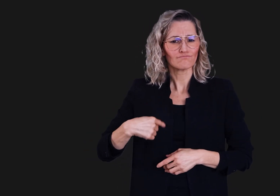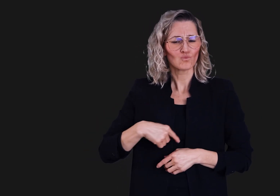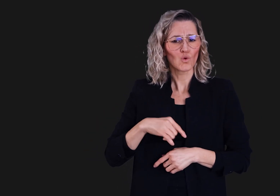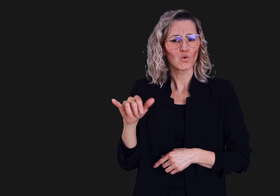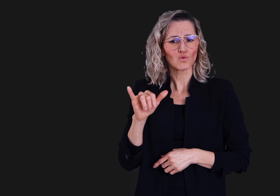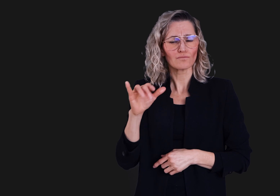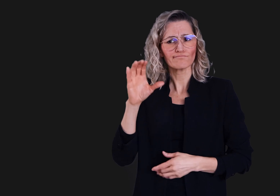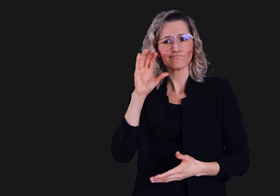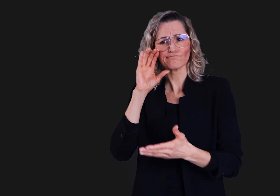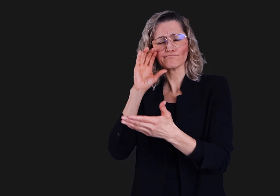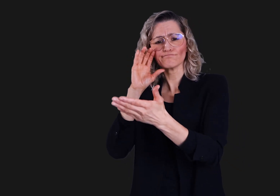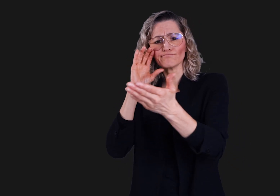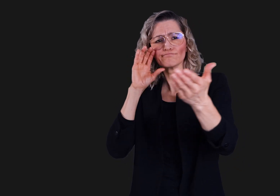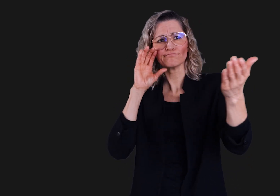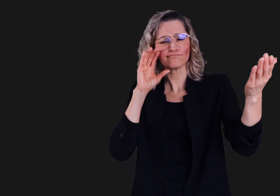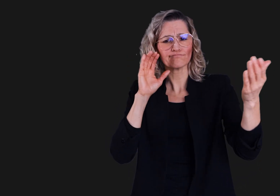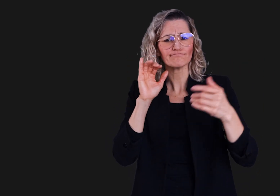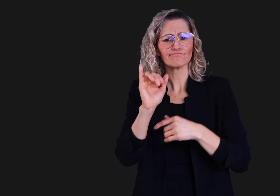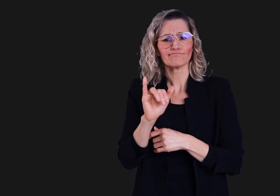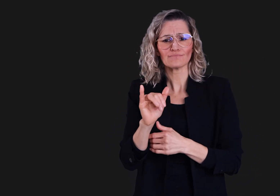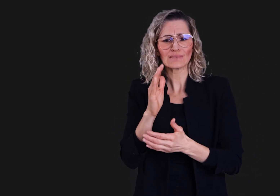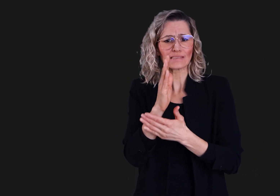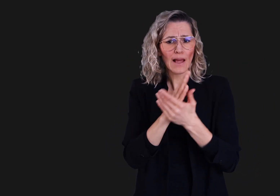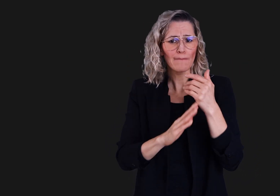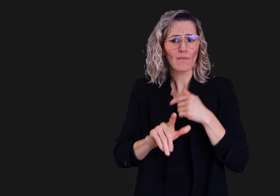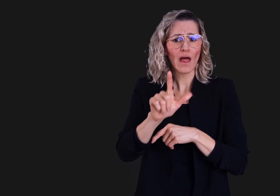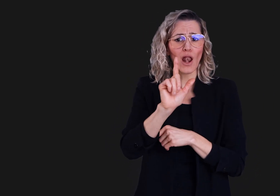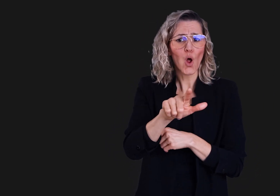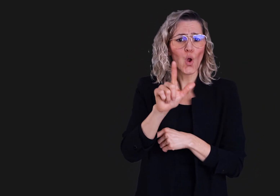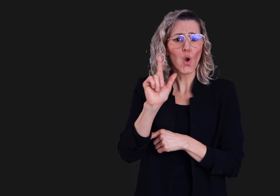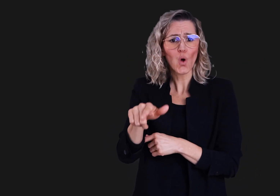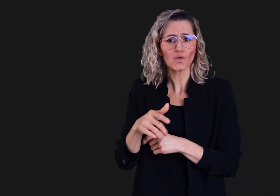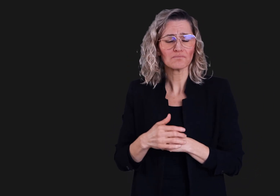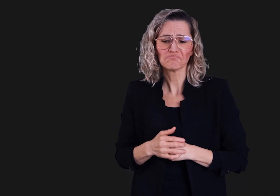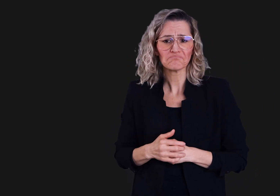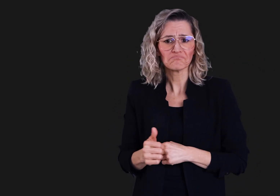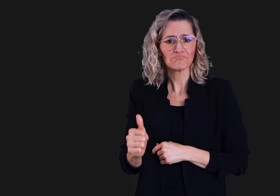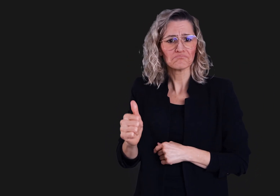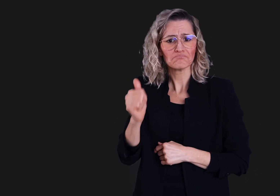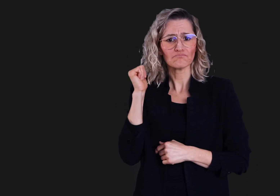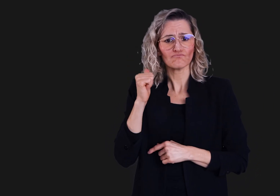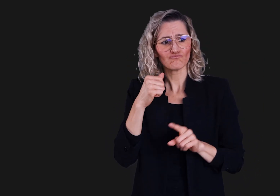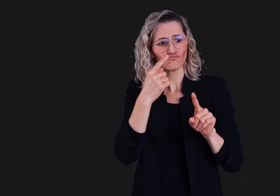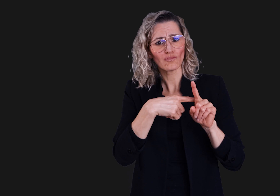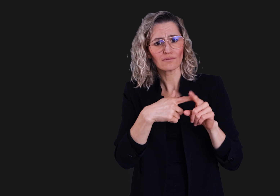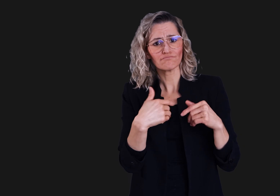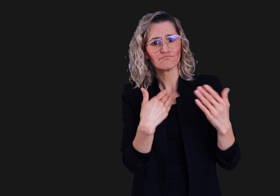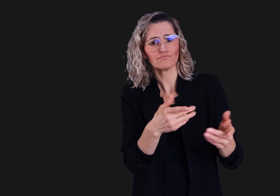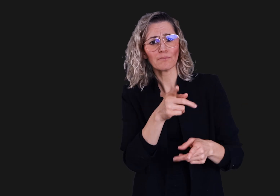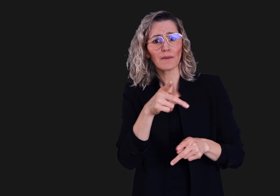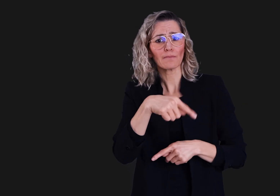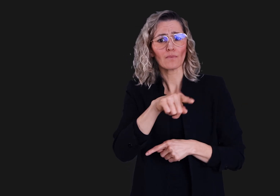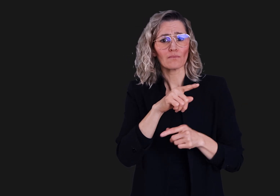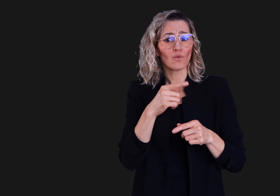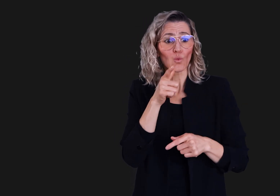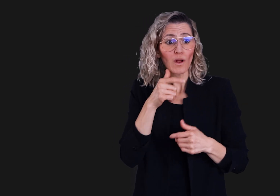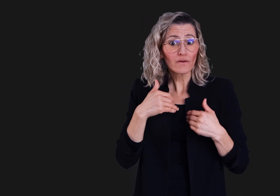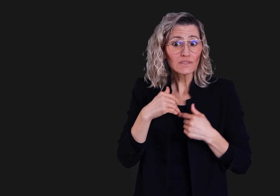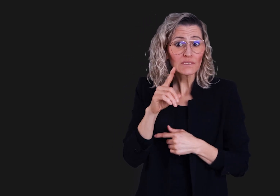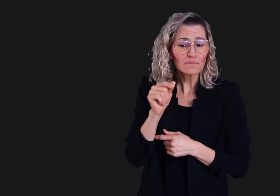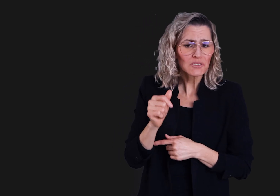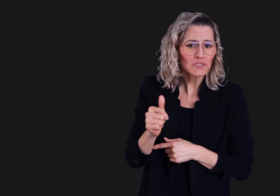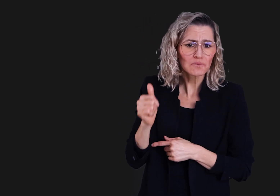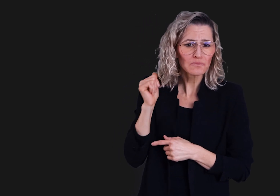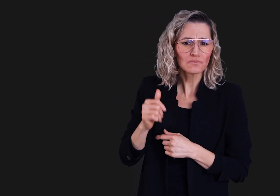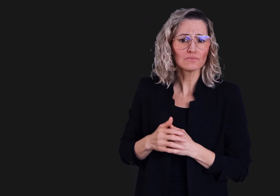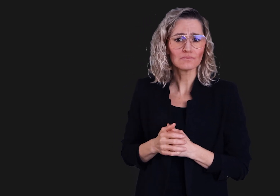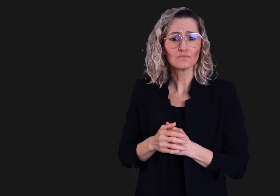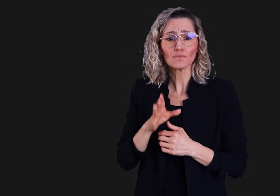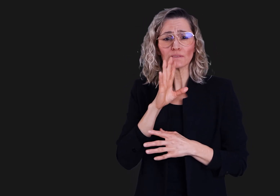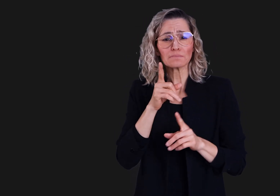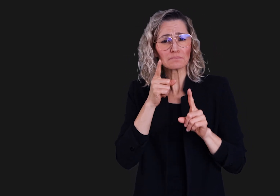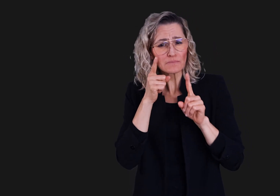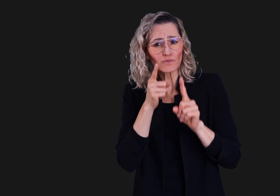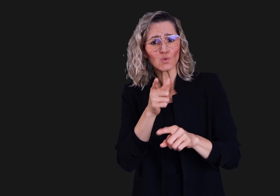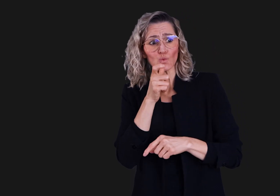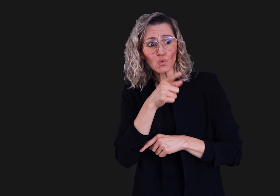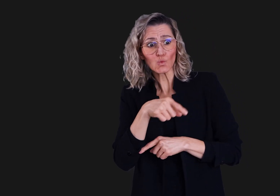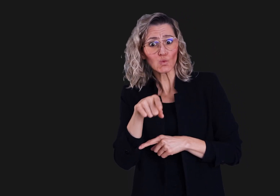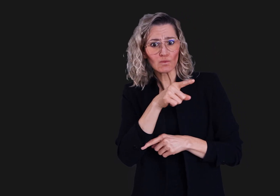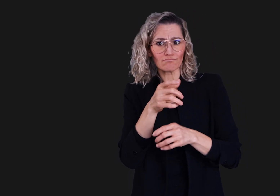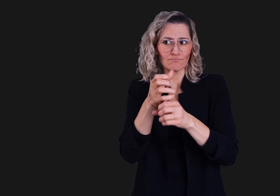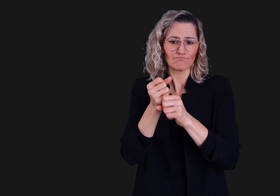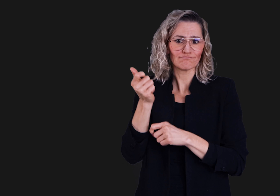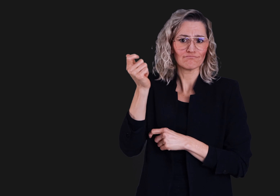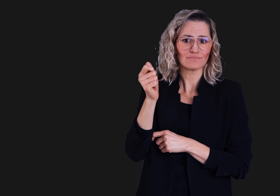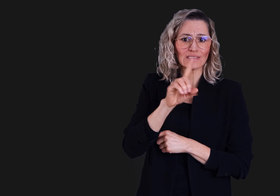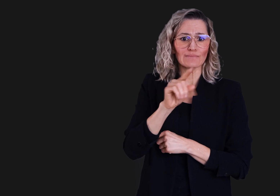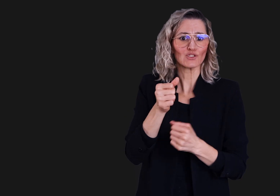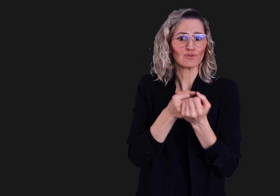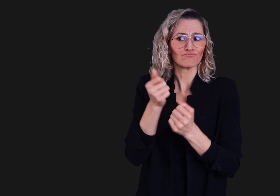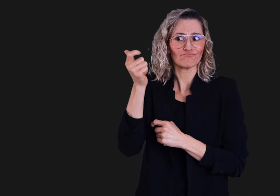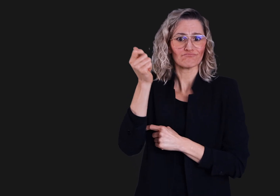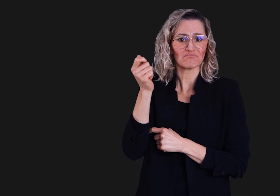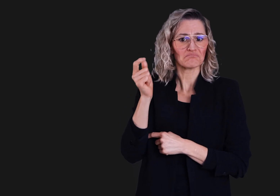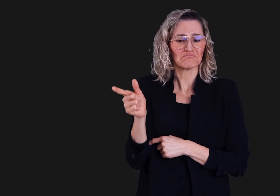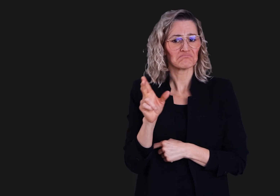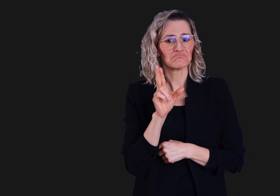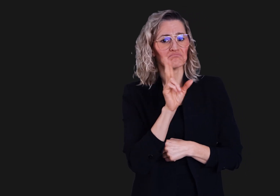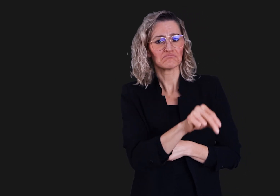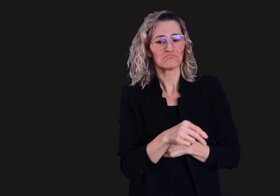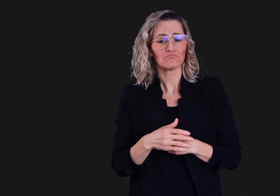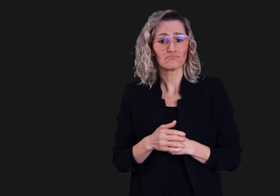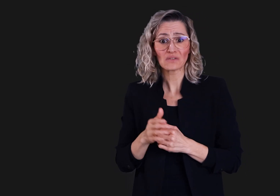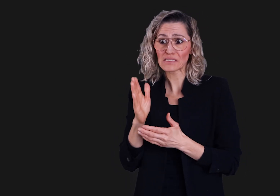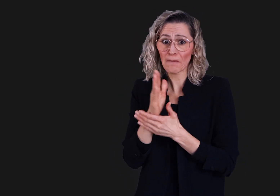We also heard that some landlords will not rent to people with disabilities. Especially those who get disability support.